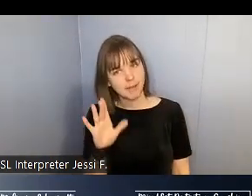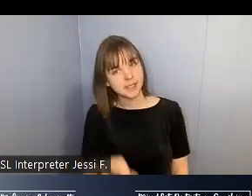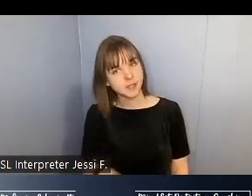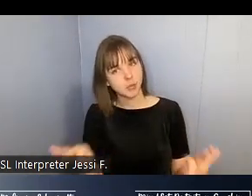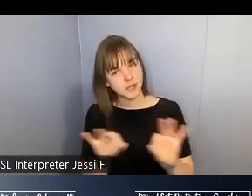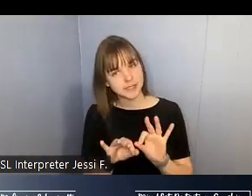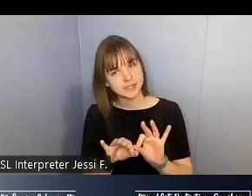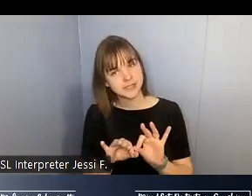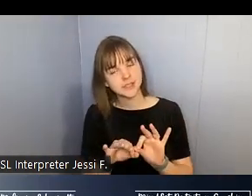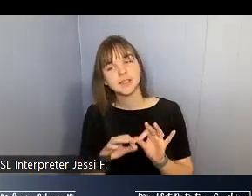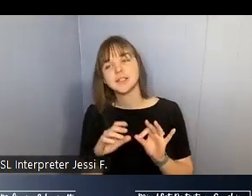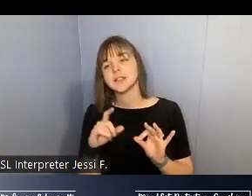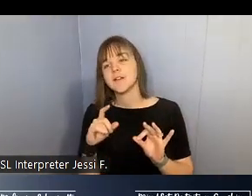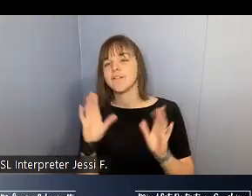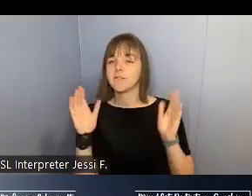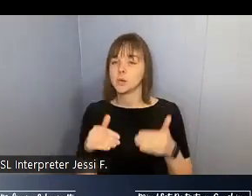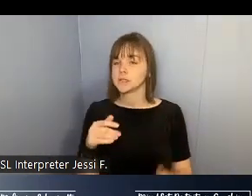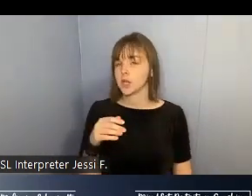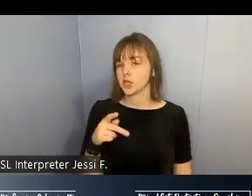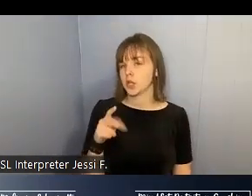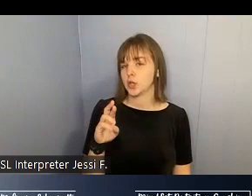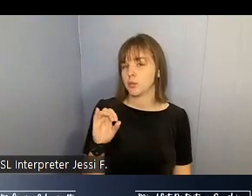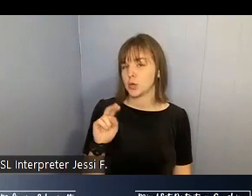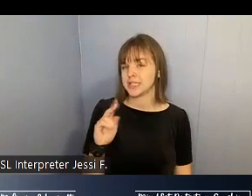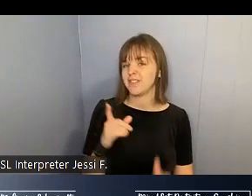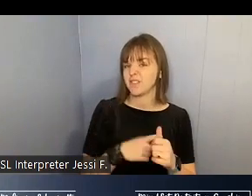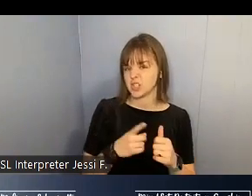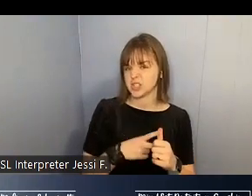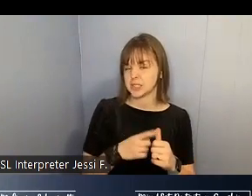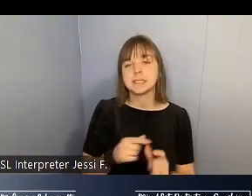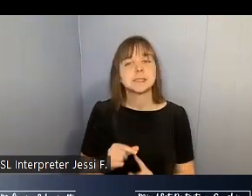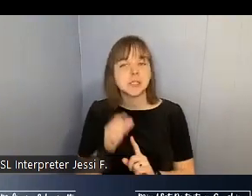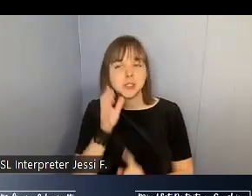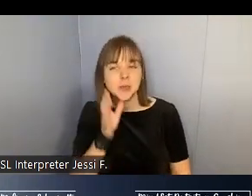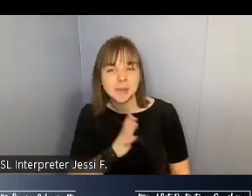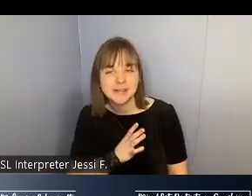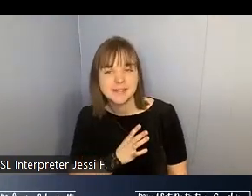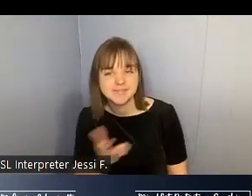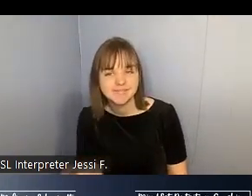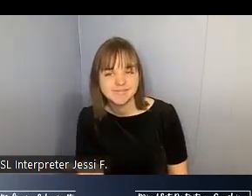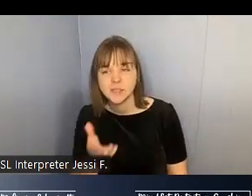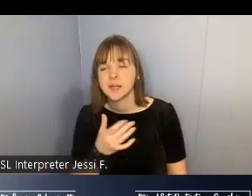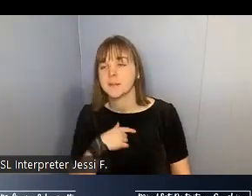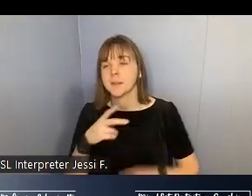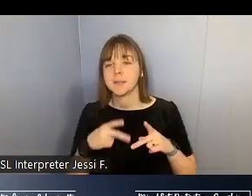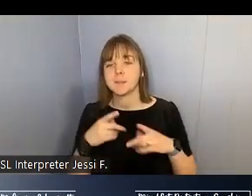Always focus on protein first. With my clients, that is one of the big ones, especially women because people are protein-deficient.